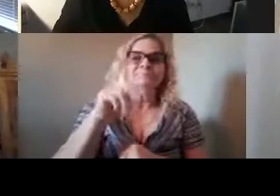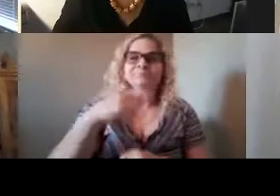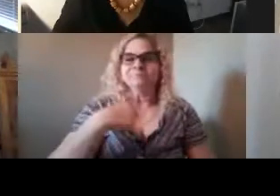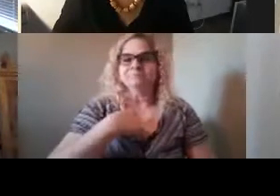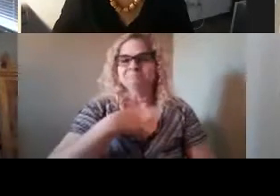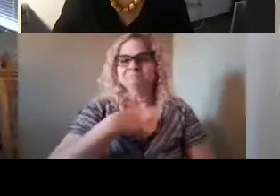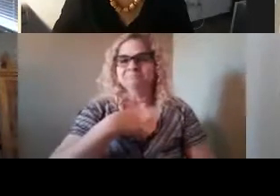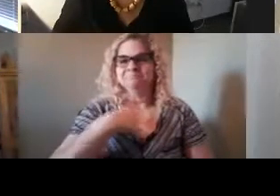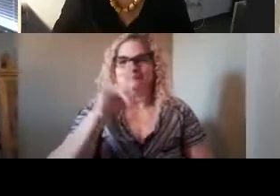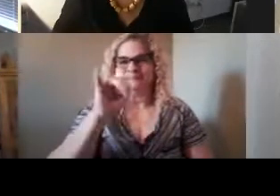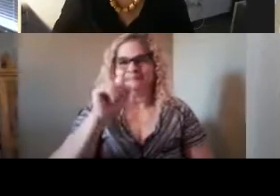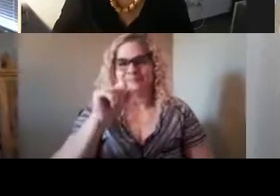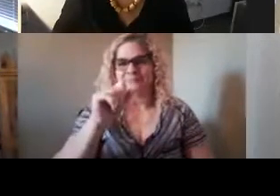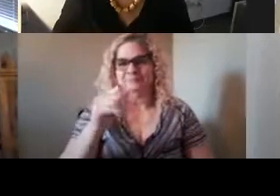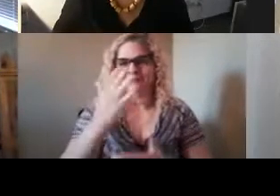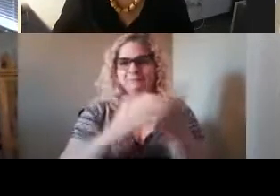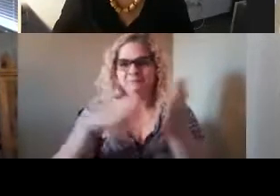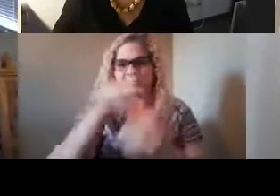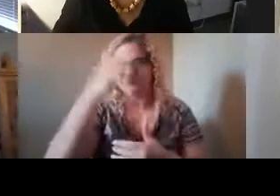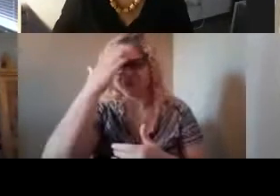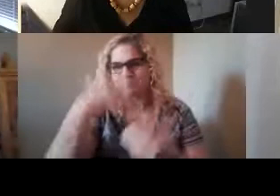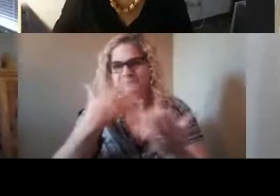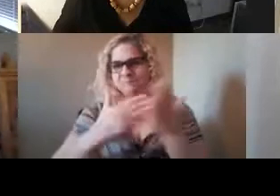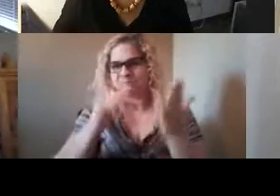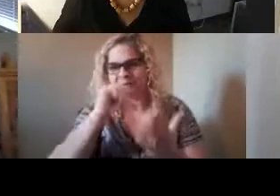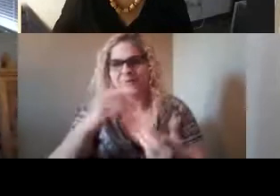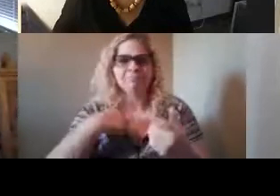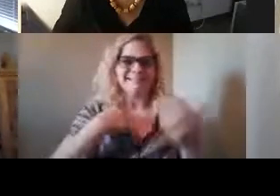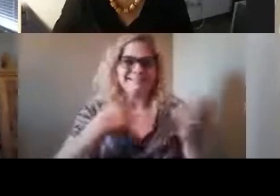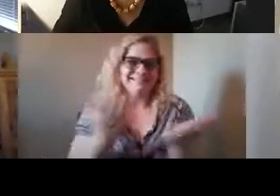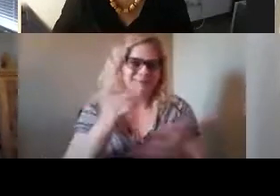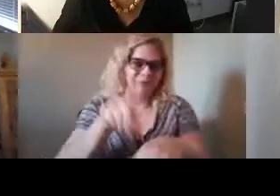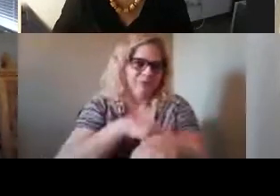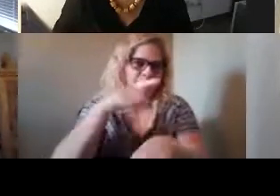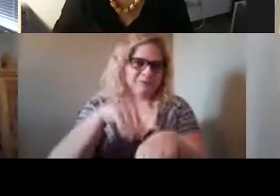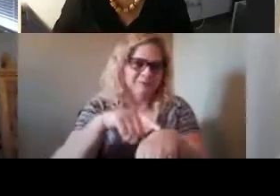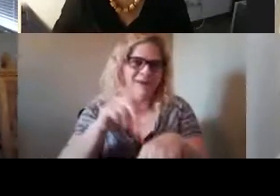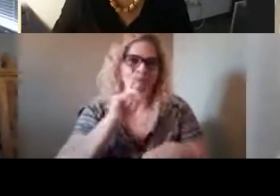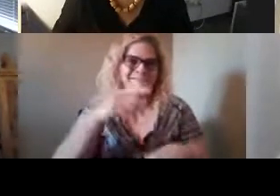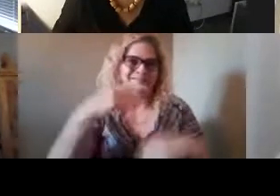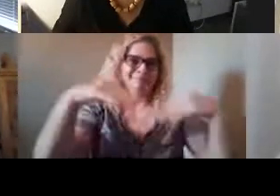Lisa: Okay. Some of you may know me and some of you may not know me, but I have been here for a long time.